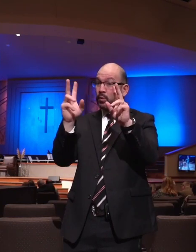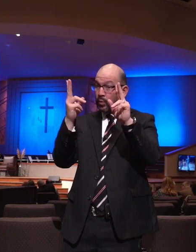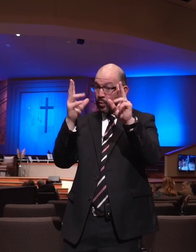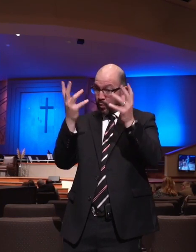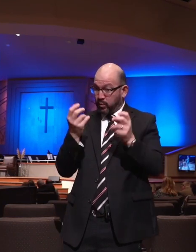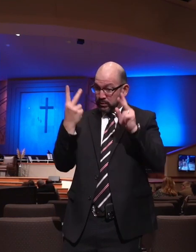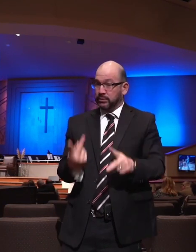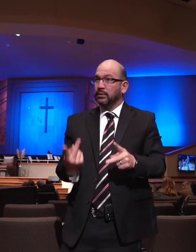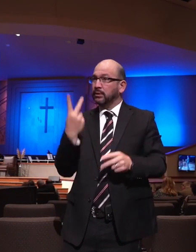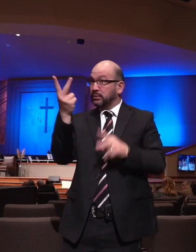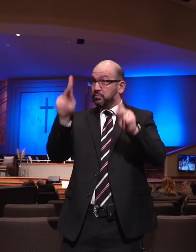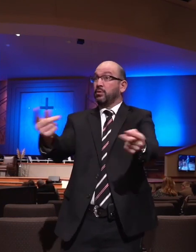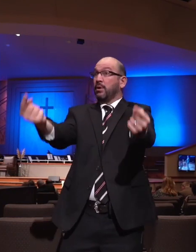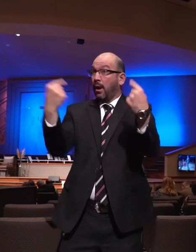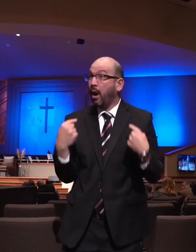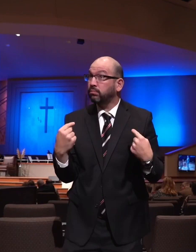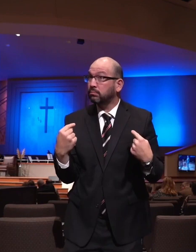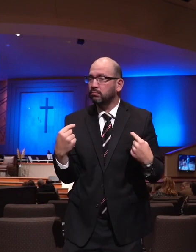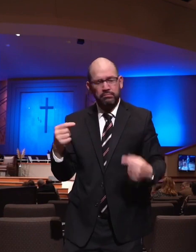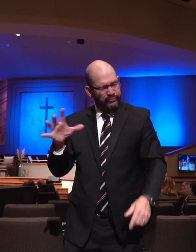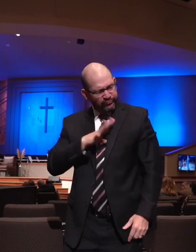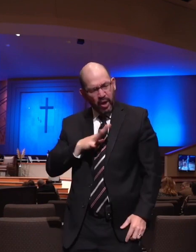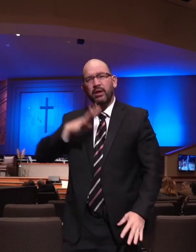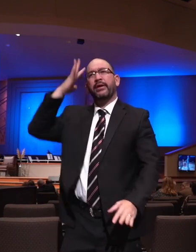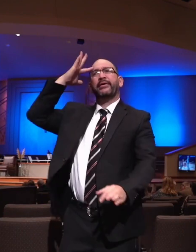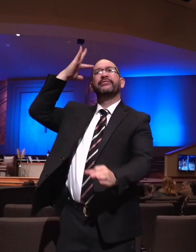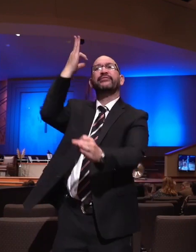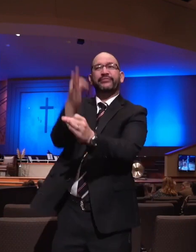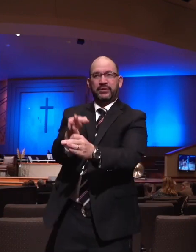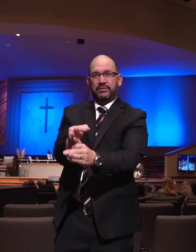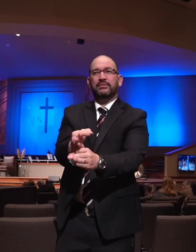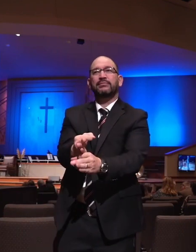need to do your part but I want you to know if you're sitting standing out in